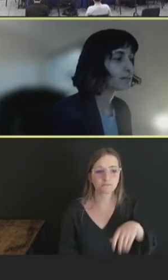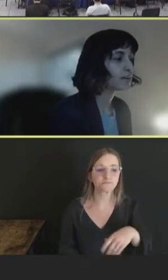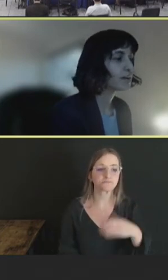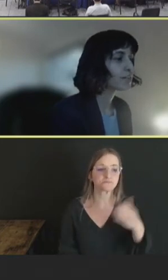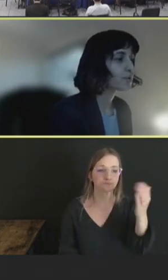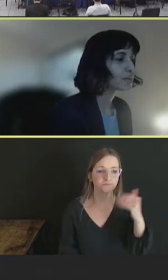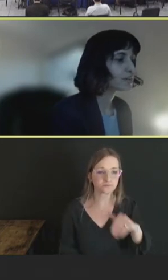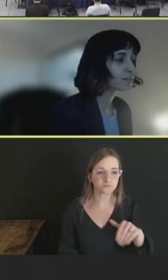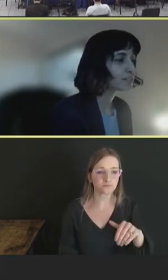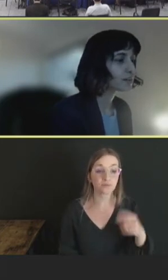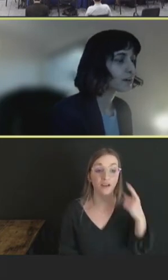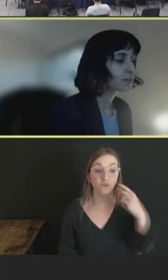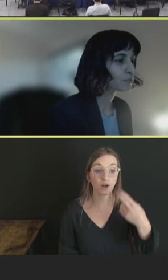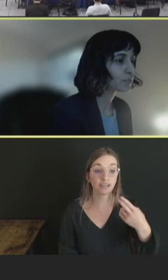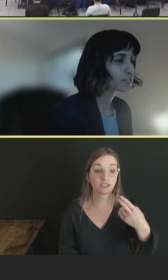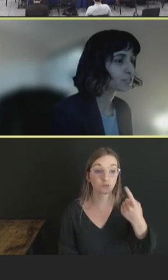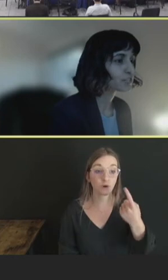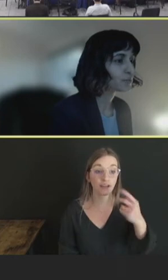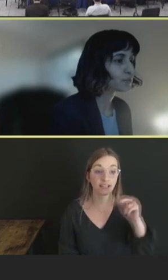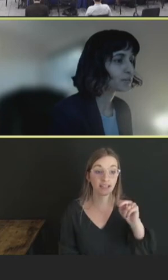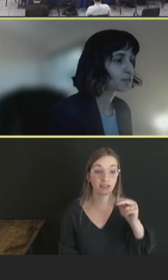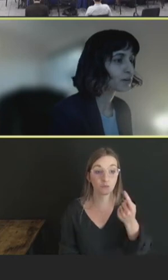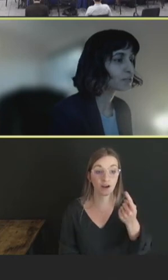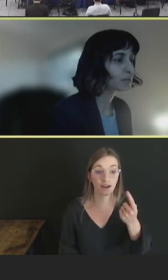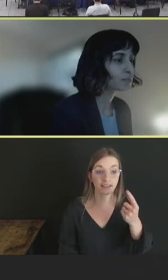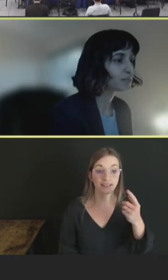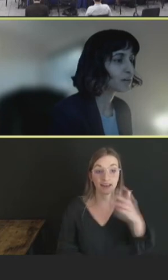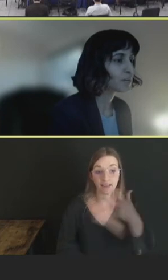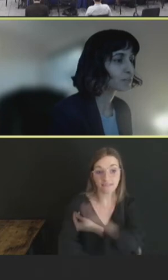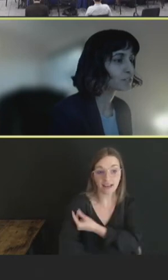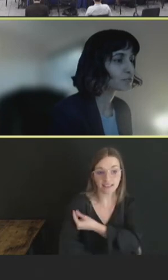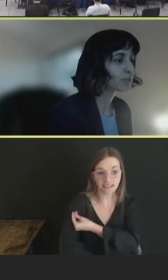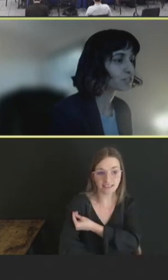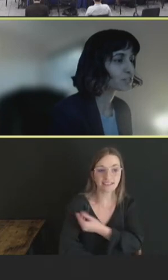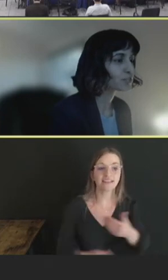there is evidence of a causal relationship between narcolepsy among school age children